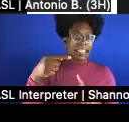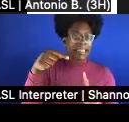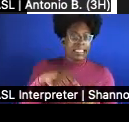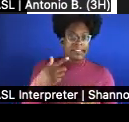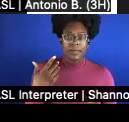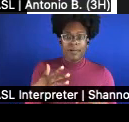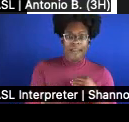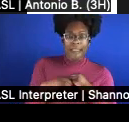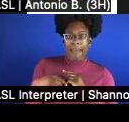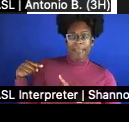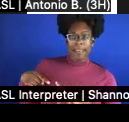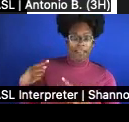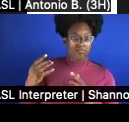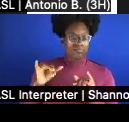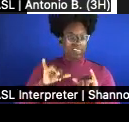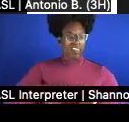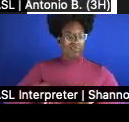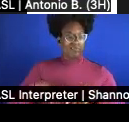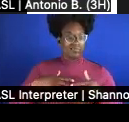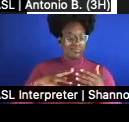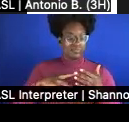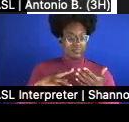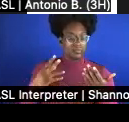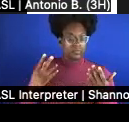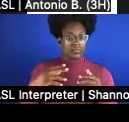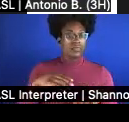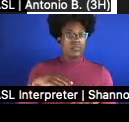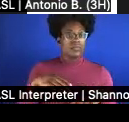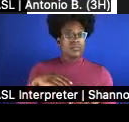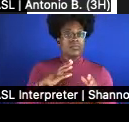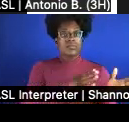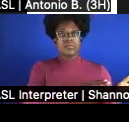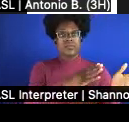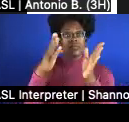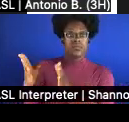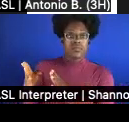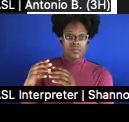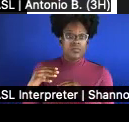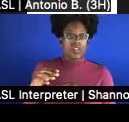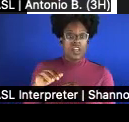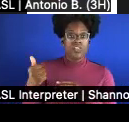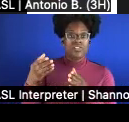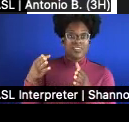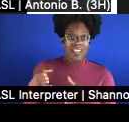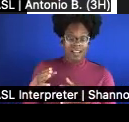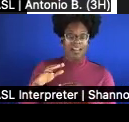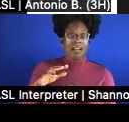not actually told what to do, or what that information was about, such as "MLA requires